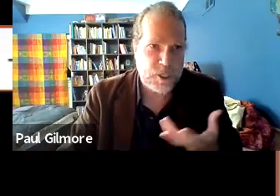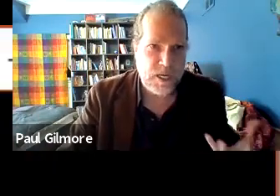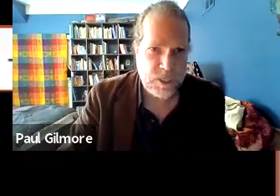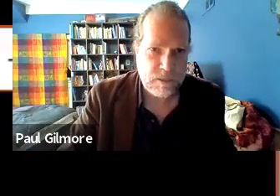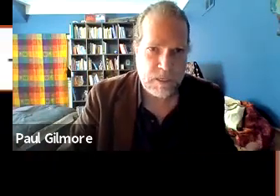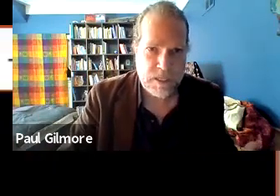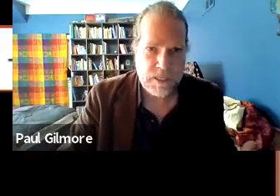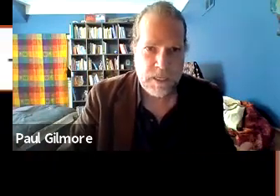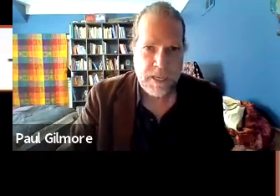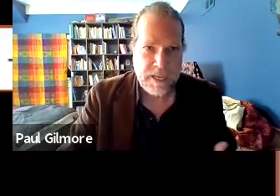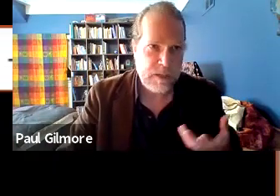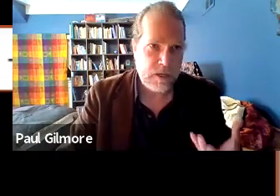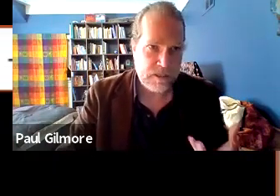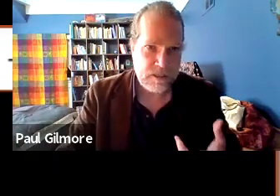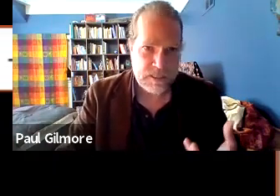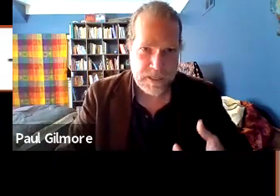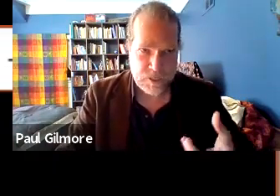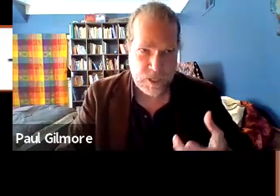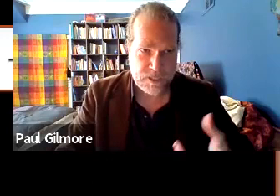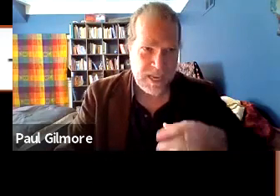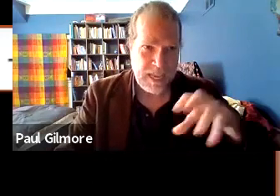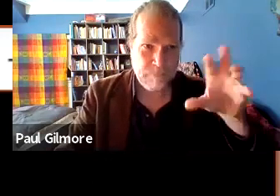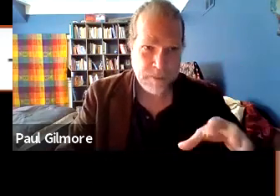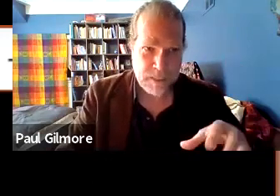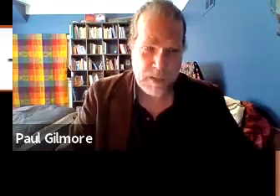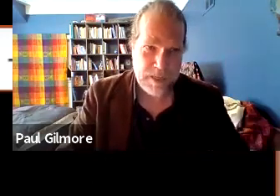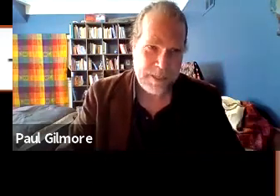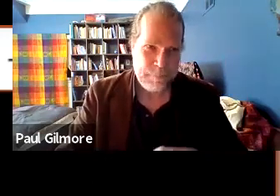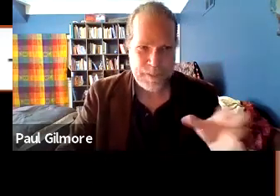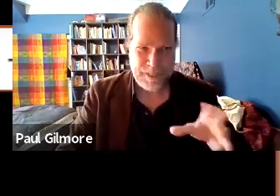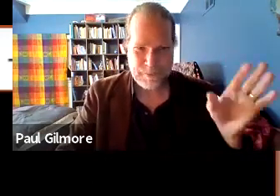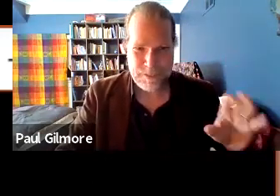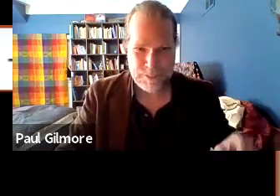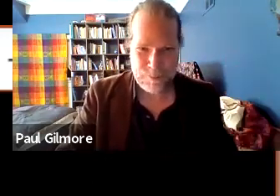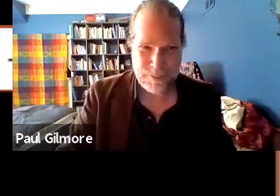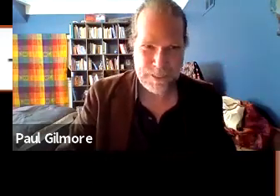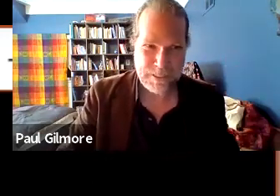changing America. And America that is not just a melting pot, but as we historians like